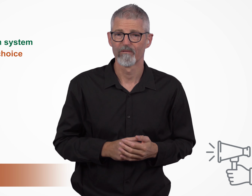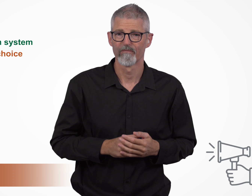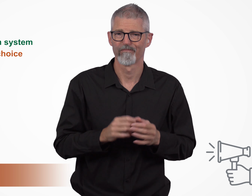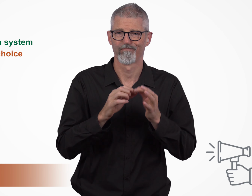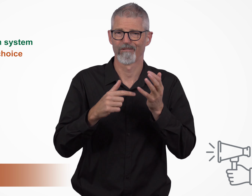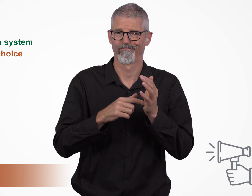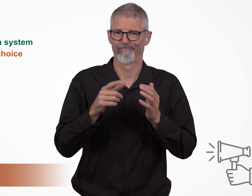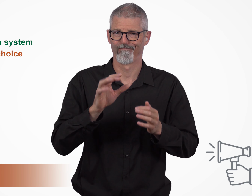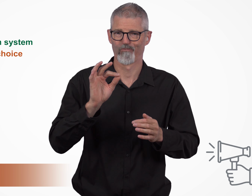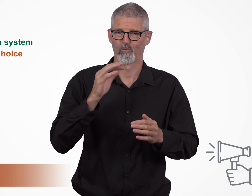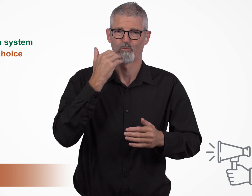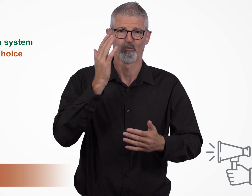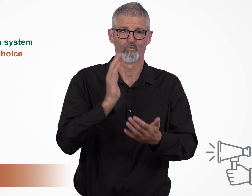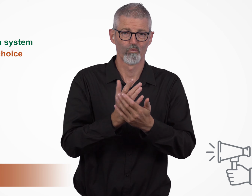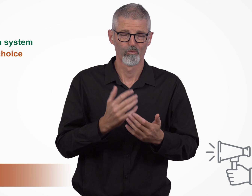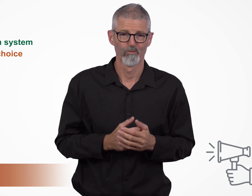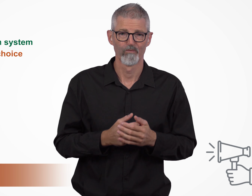This idea of choice is a misnomer.